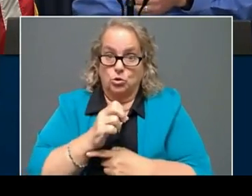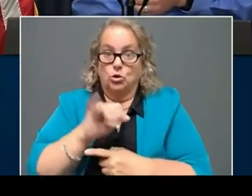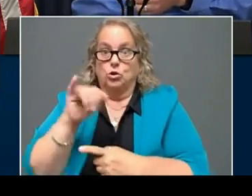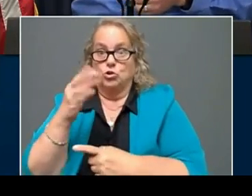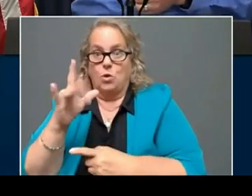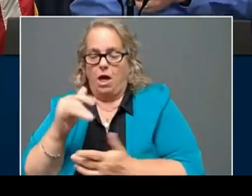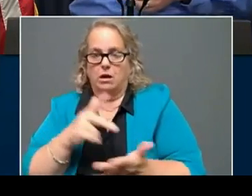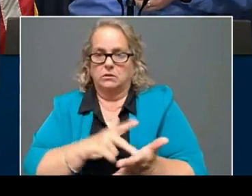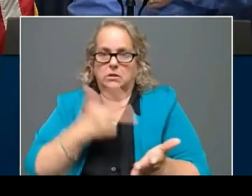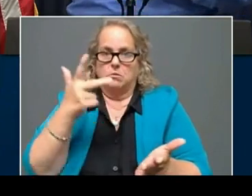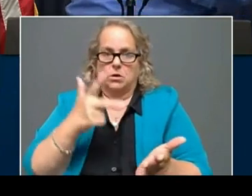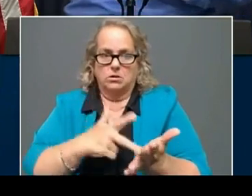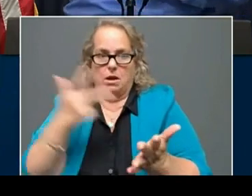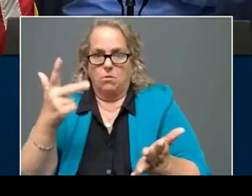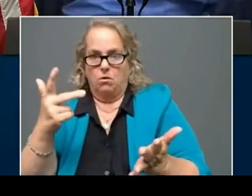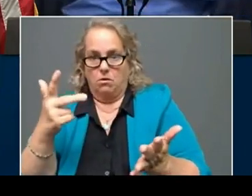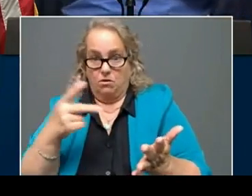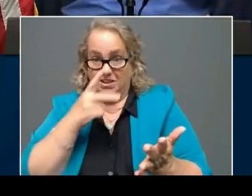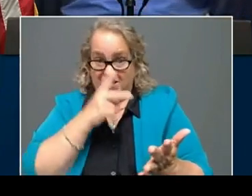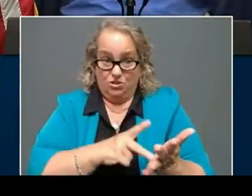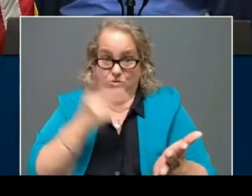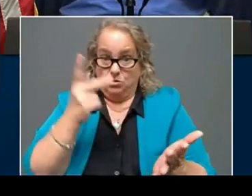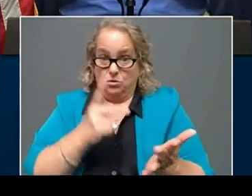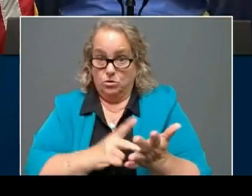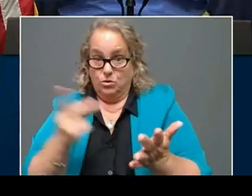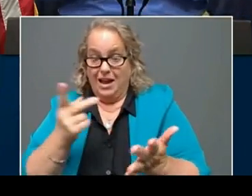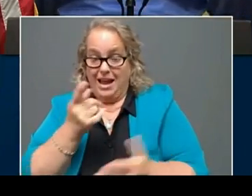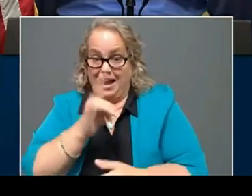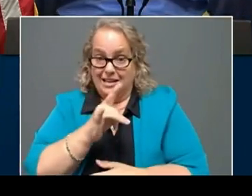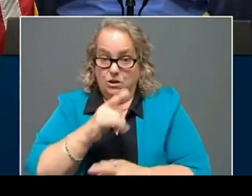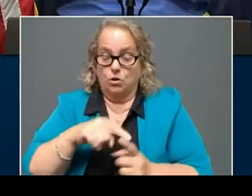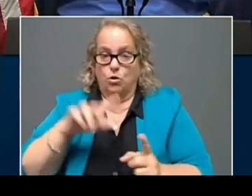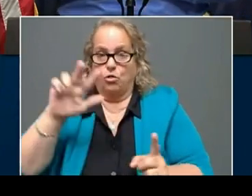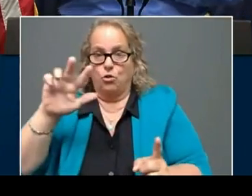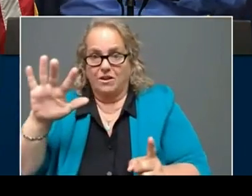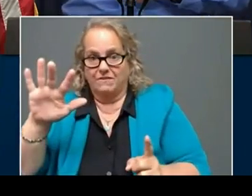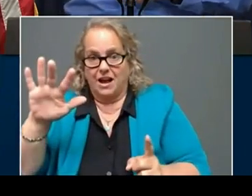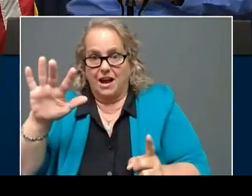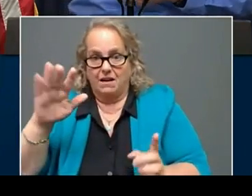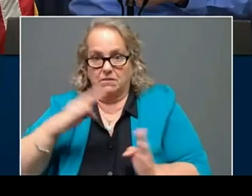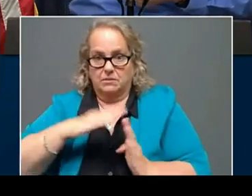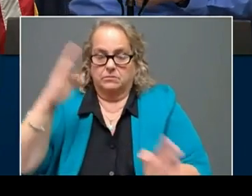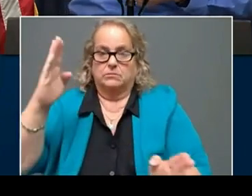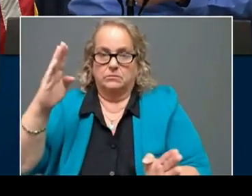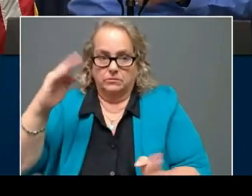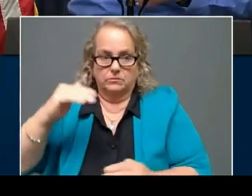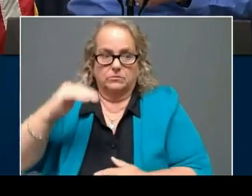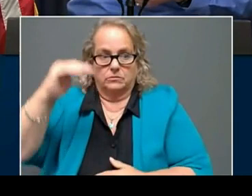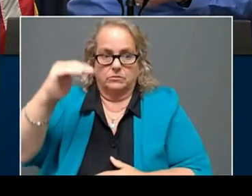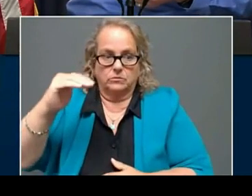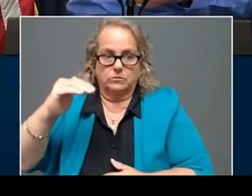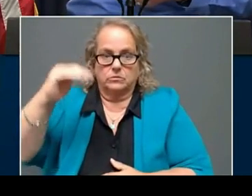about 18 to 35 for the rate per 10,000 people. On the right hand to that, the